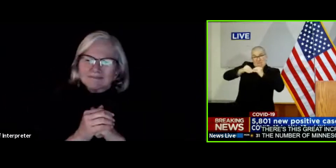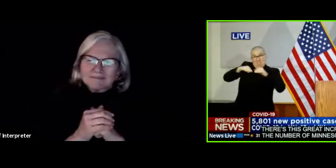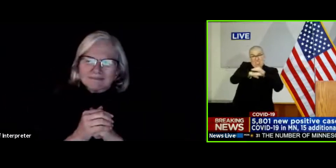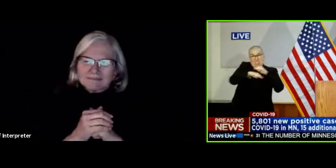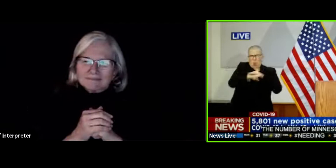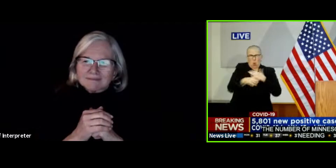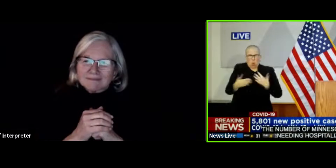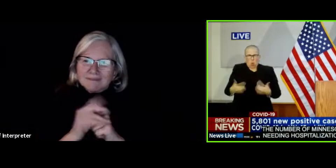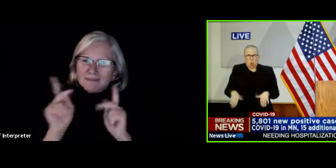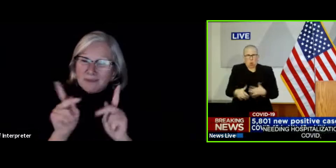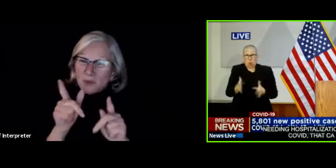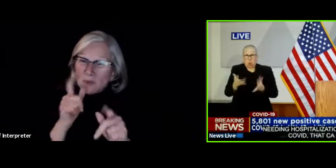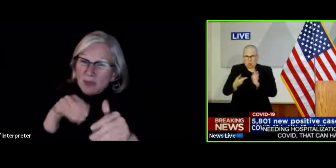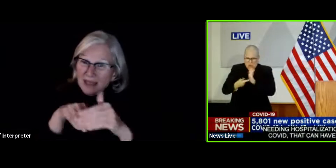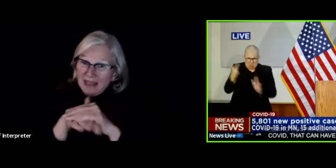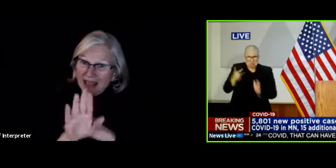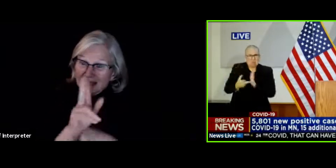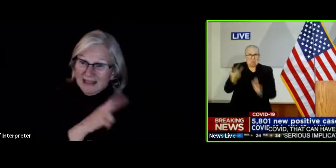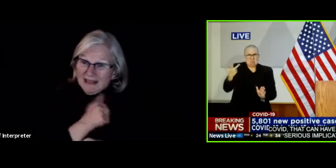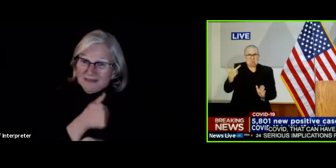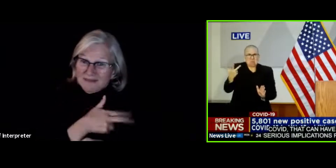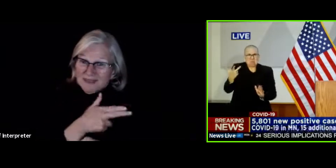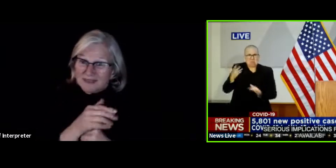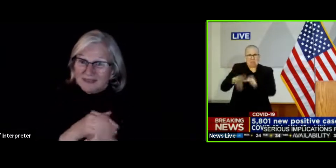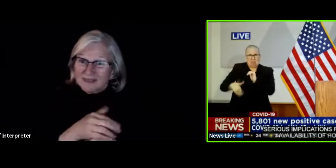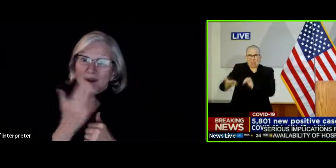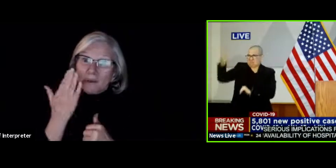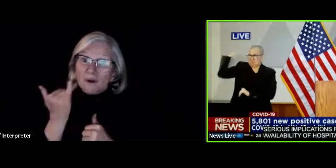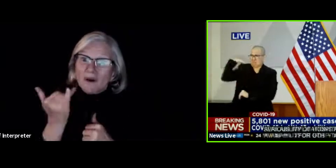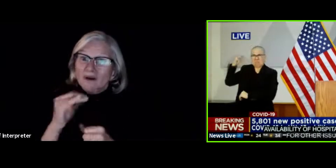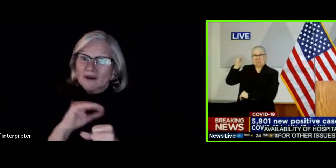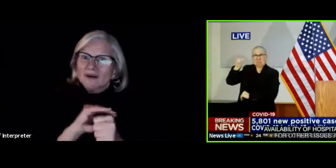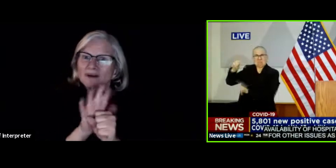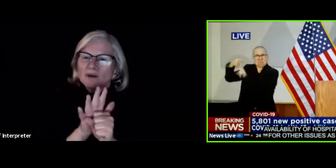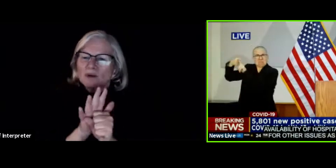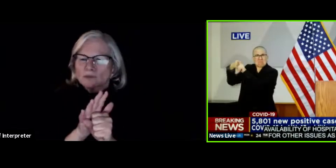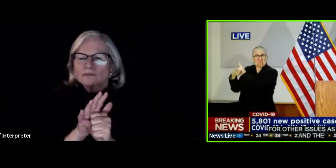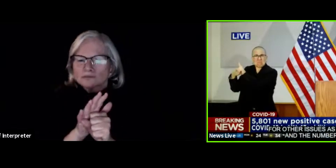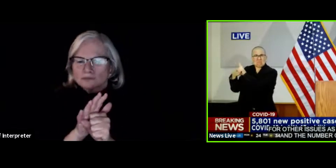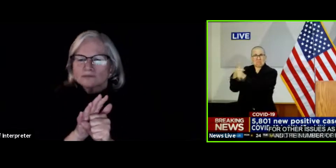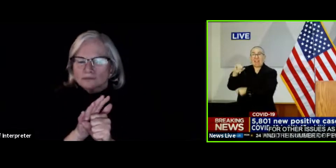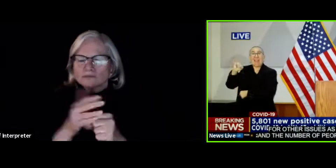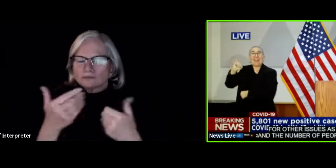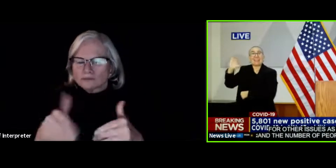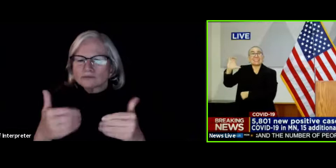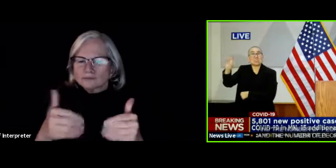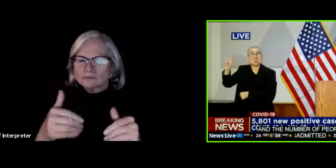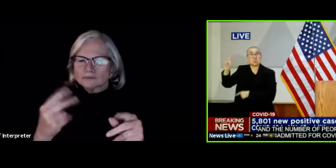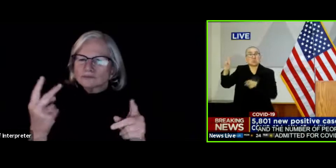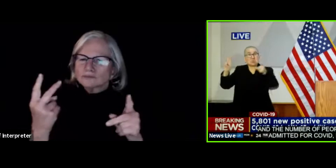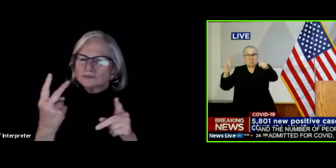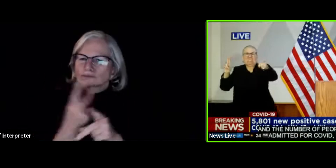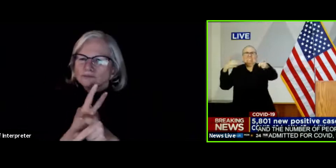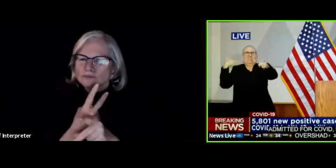IN MAY. WEEKLY HOSPITAL AND I.C.U. ADMISSIONS REACHED A NEW HIGH IN THE LAST -- THE WEEK THAT WE'RE